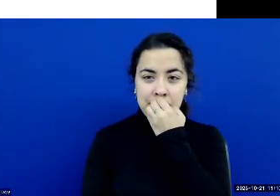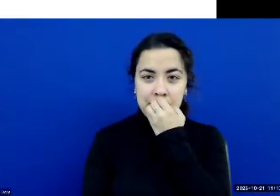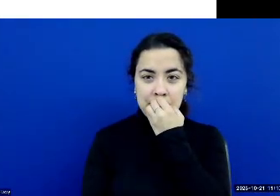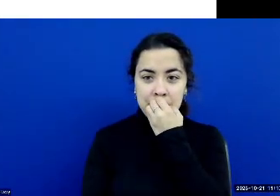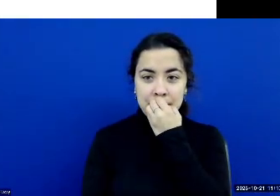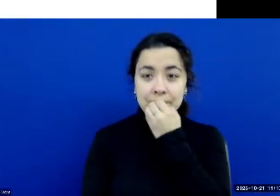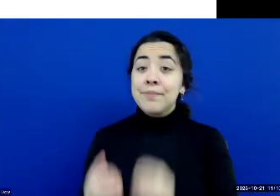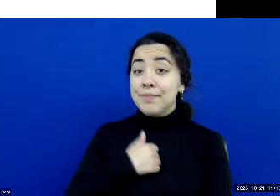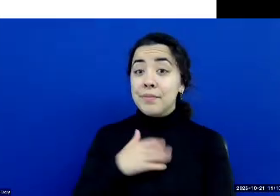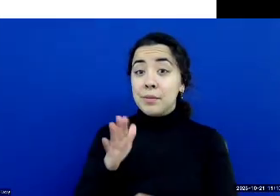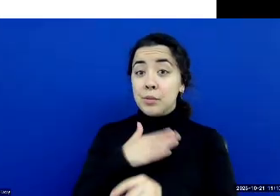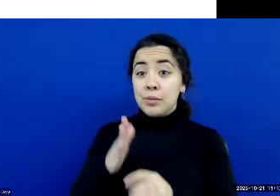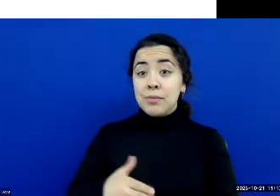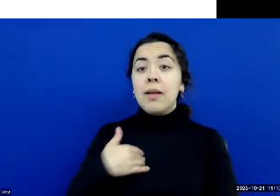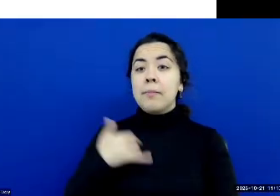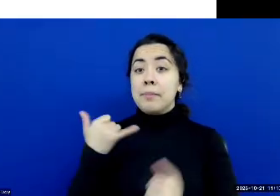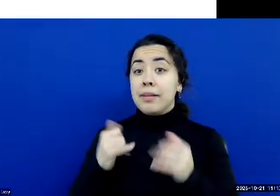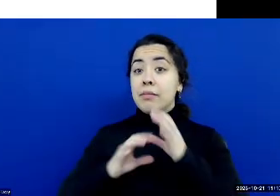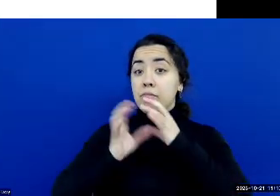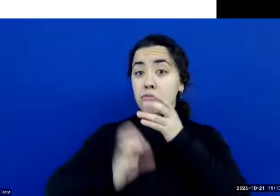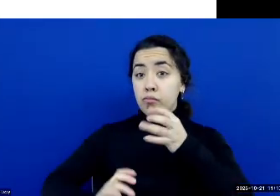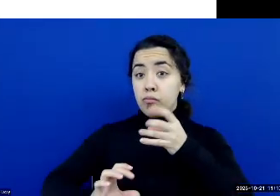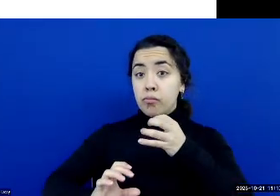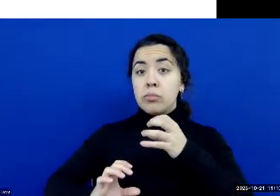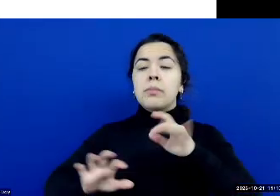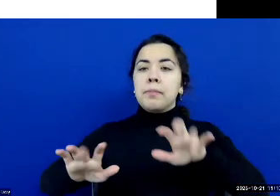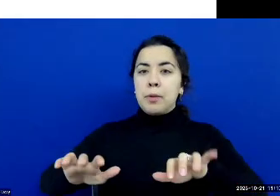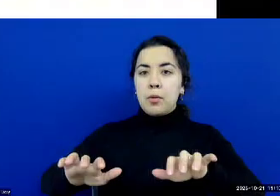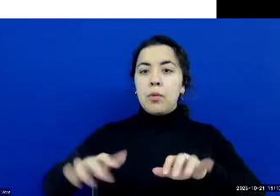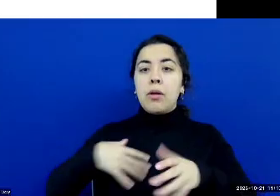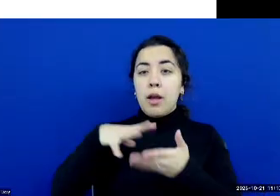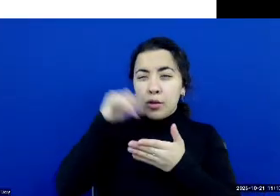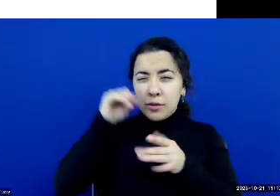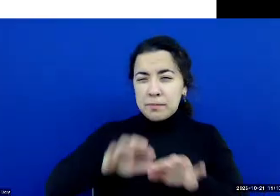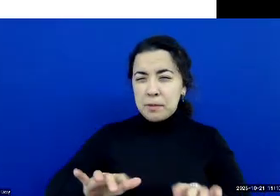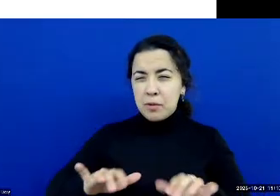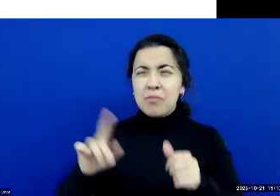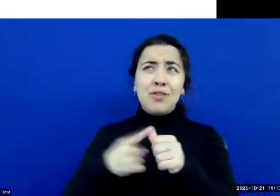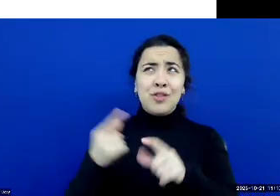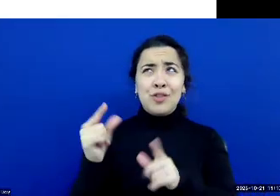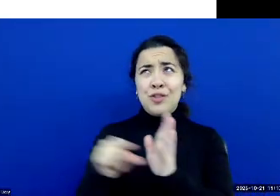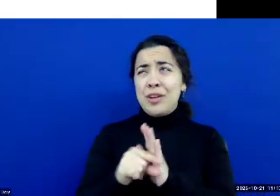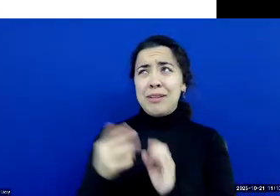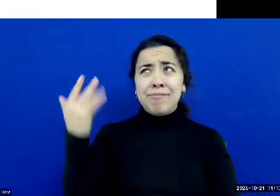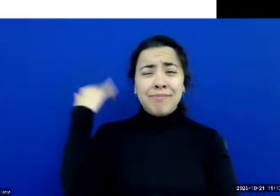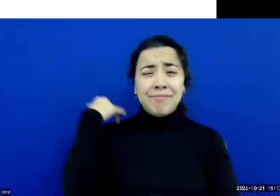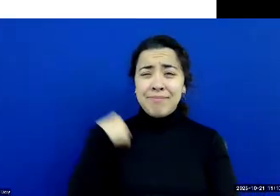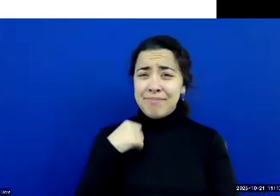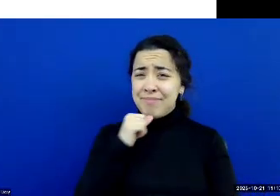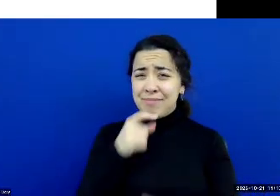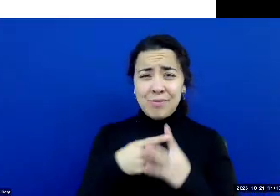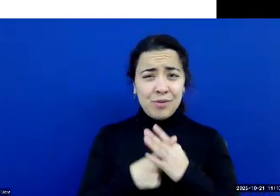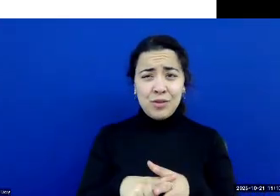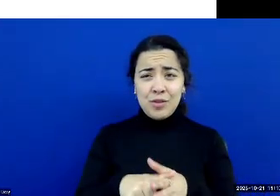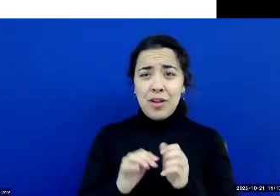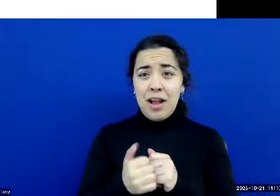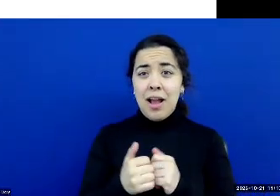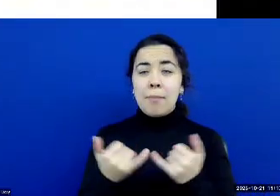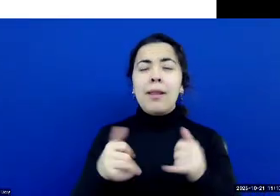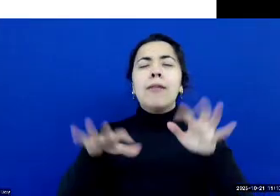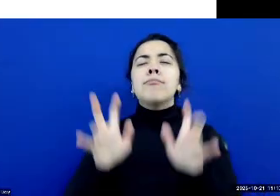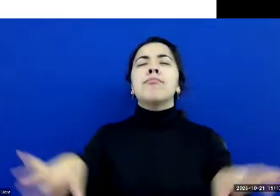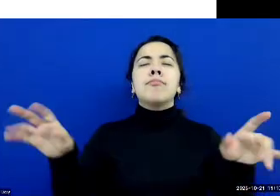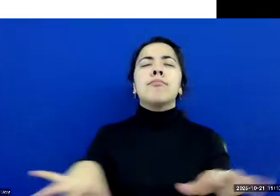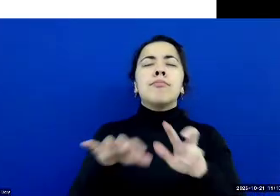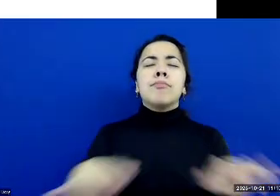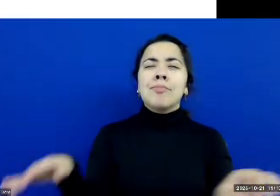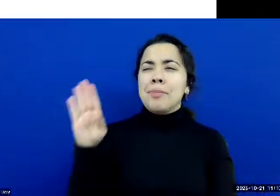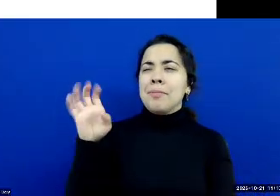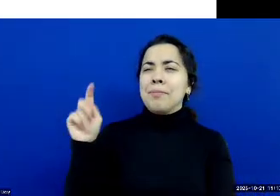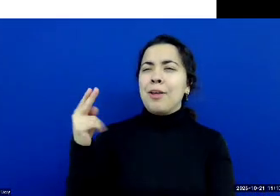Kathleen DeForest: I'm a musician. I play the saxophone, and I know how to play the piano. When I started learning how to play the piano in first grade, I did not start off by playing Beethoven and Bach.